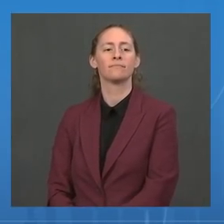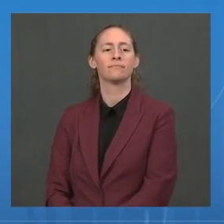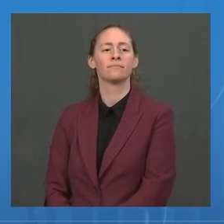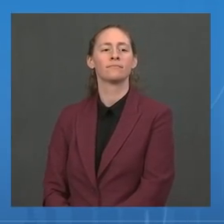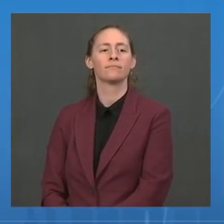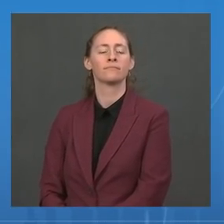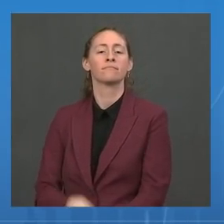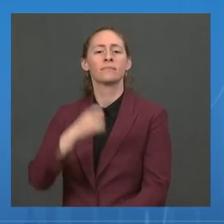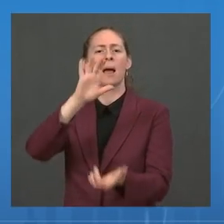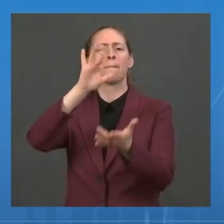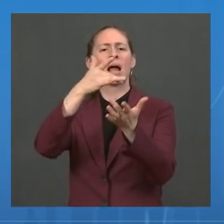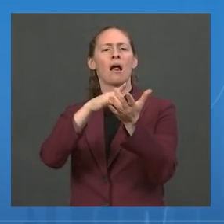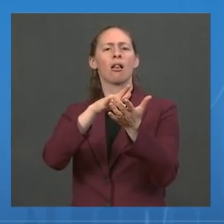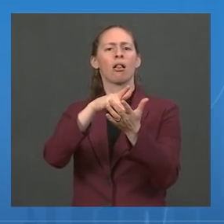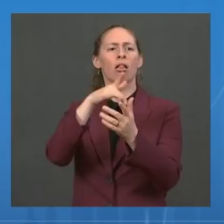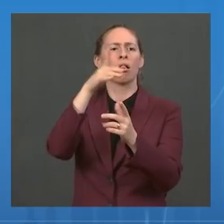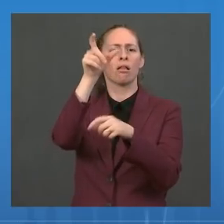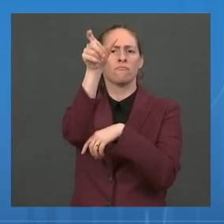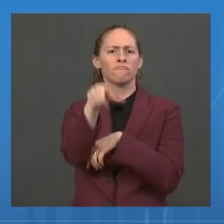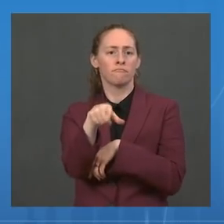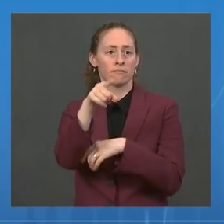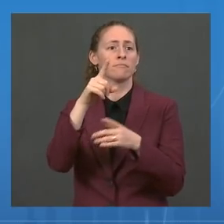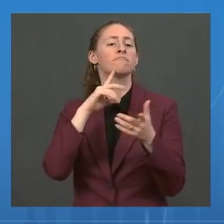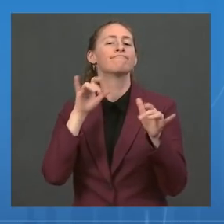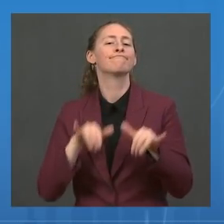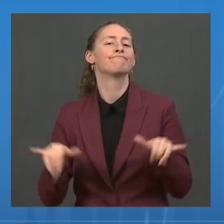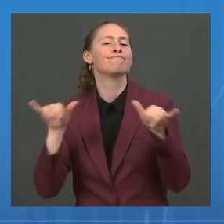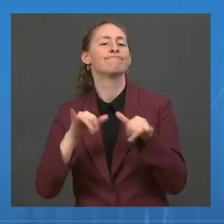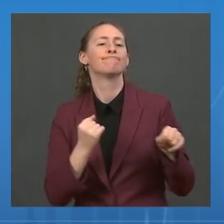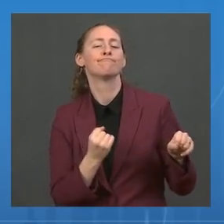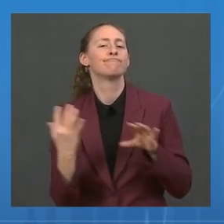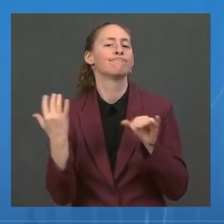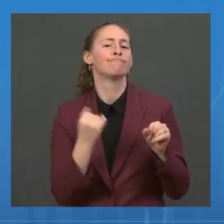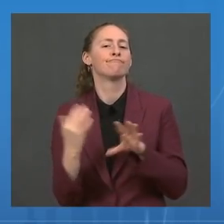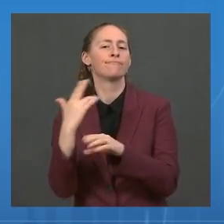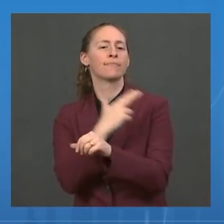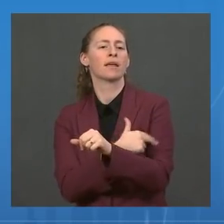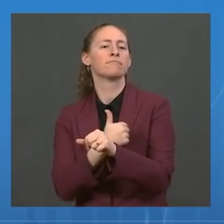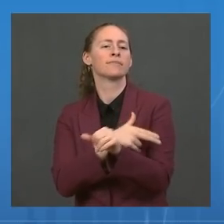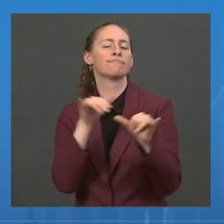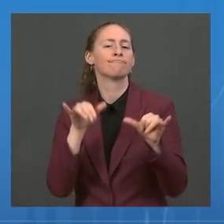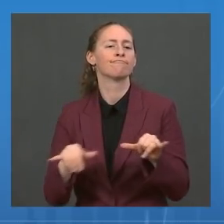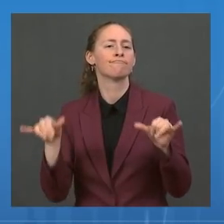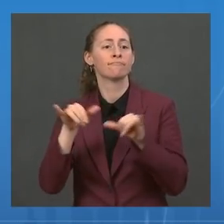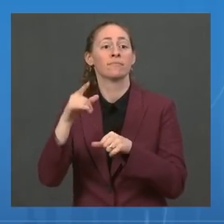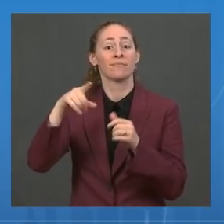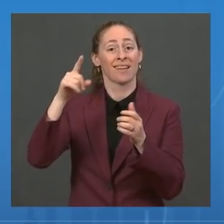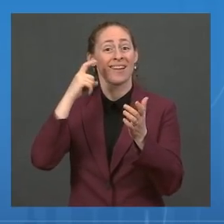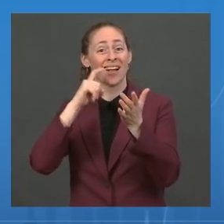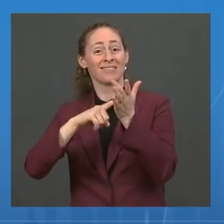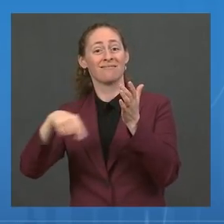for weekly hospital admission rates for COVID-19, with low vaccine coverage states having higher hospitalization